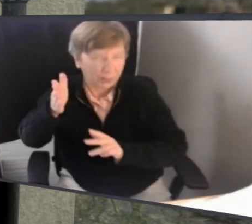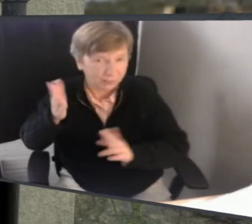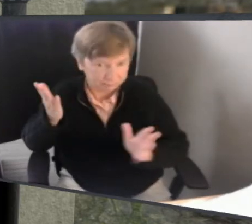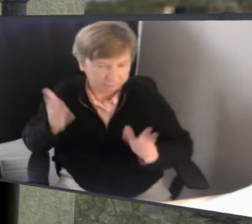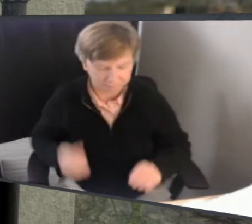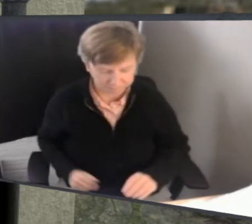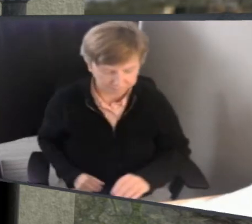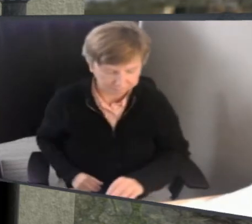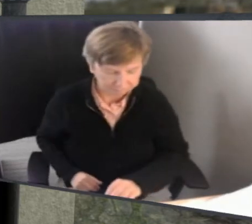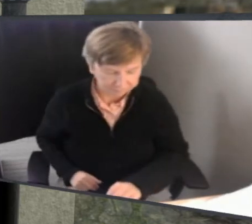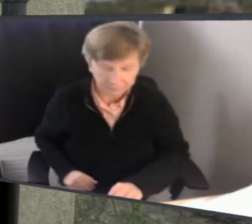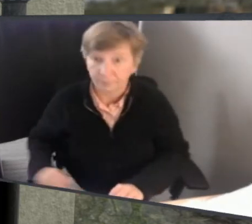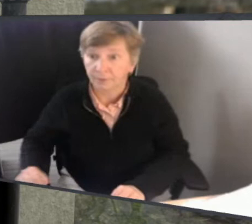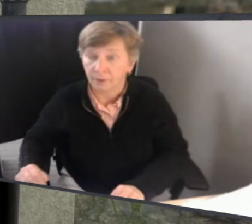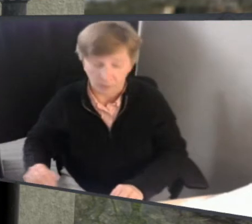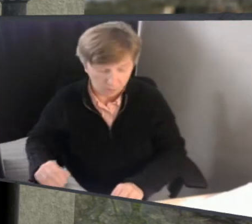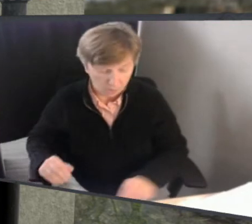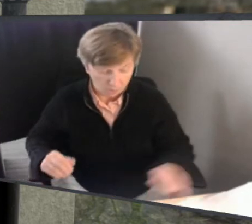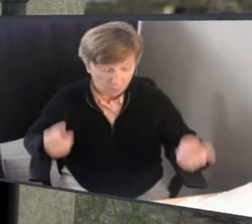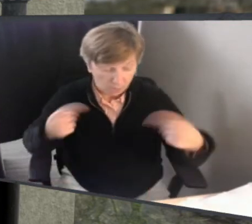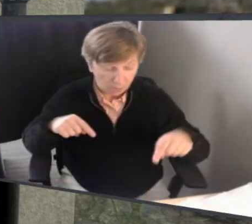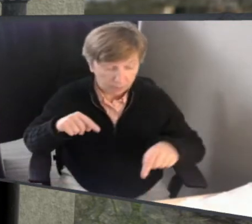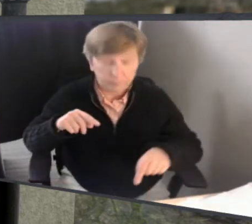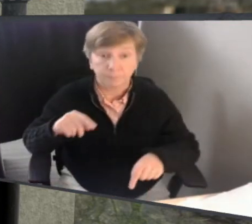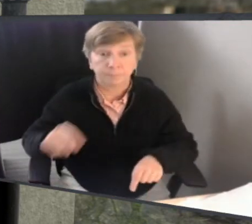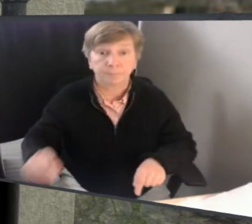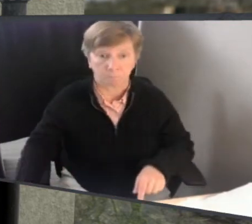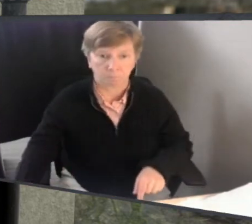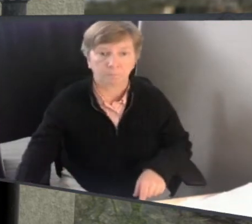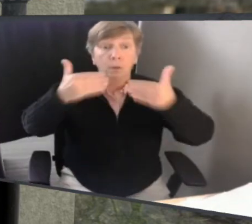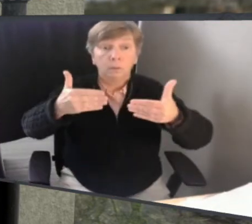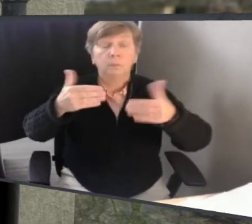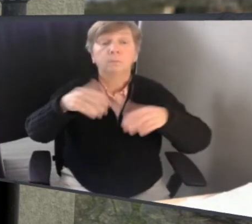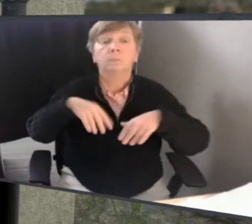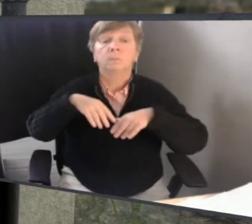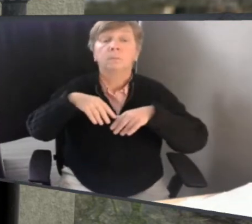And these challenges can lead to good opportunities.